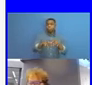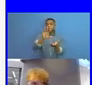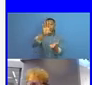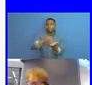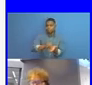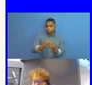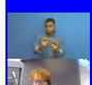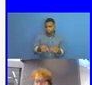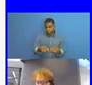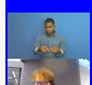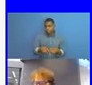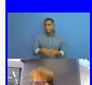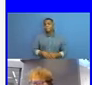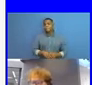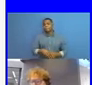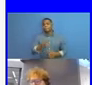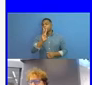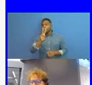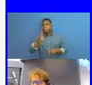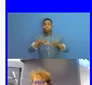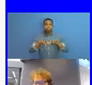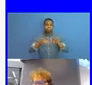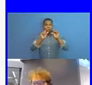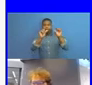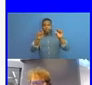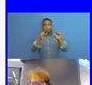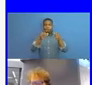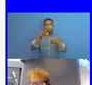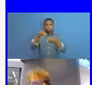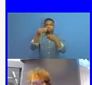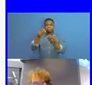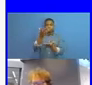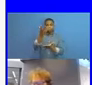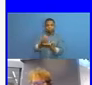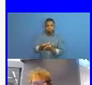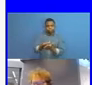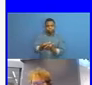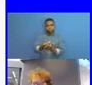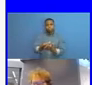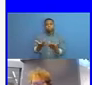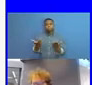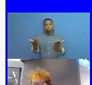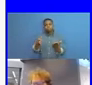it's best that you register online, that you make a profile and there you can already share some of the ideas